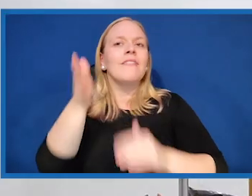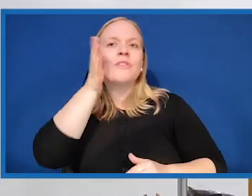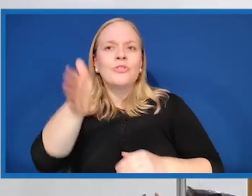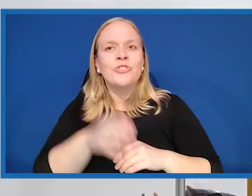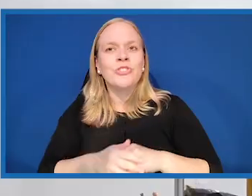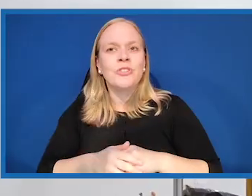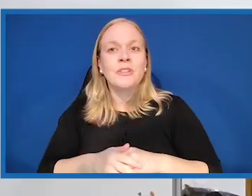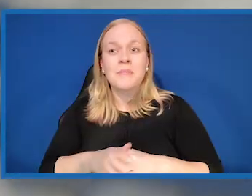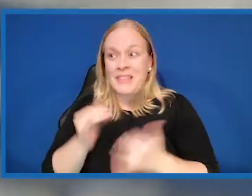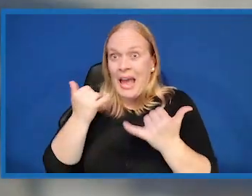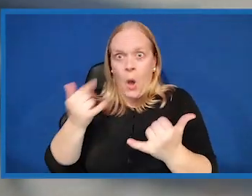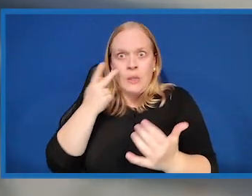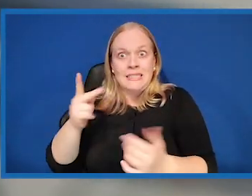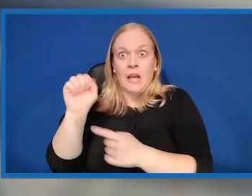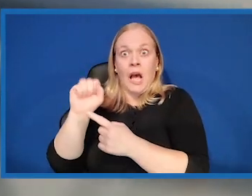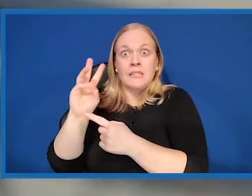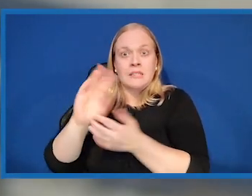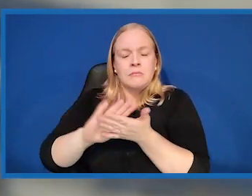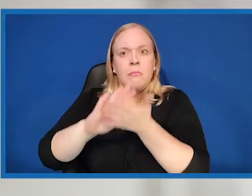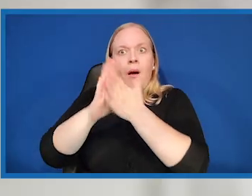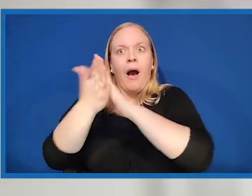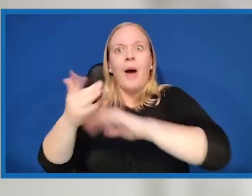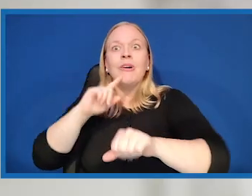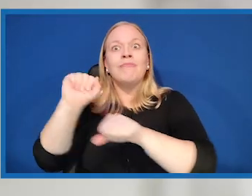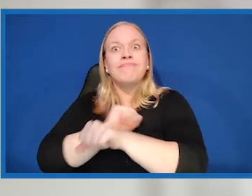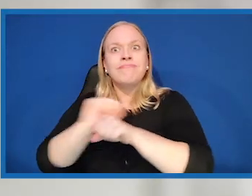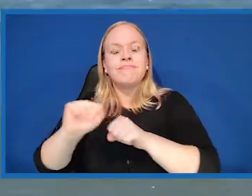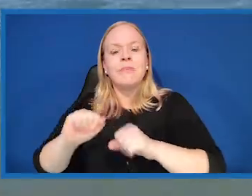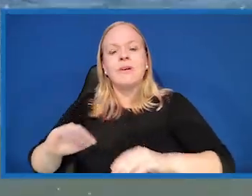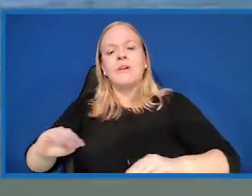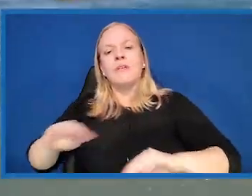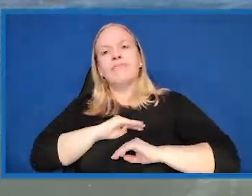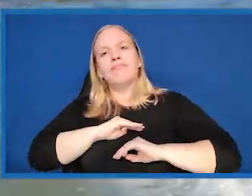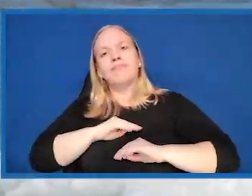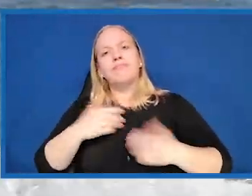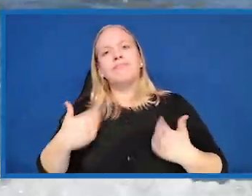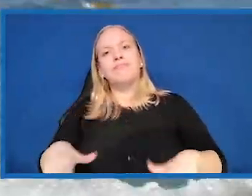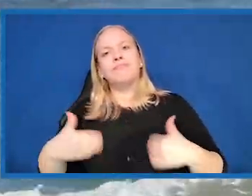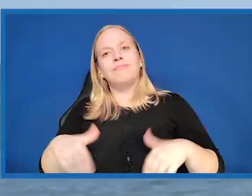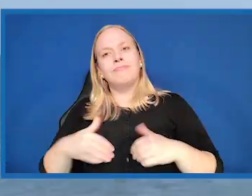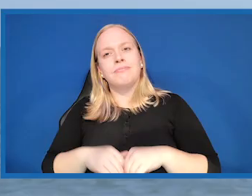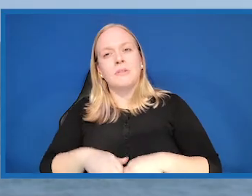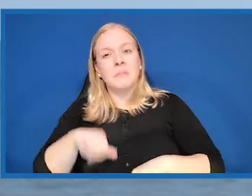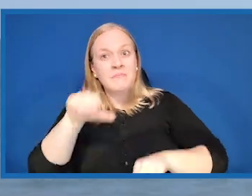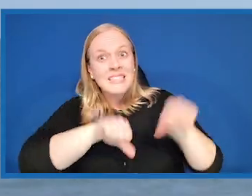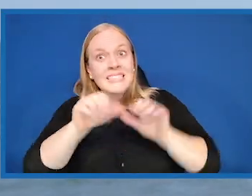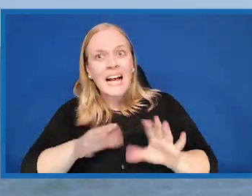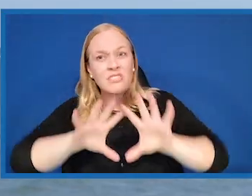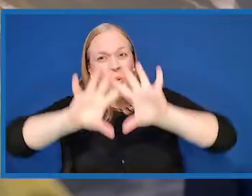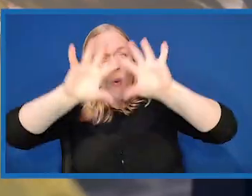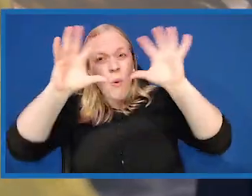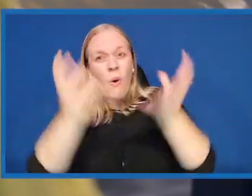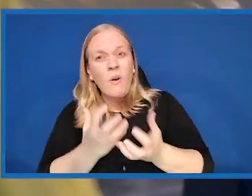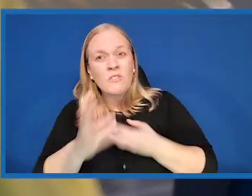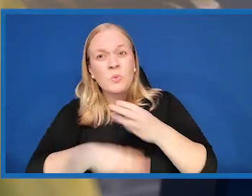IS A PERSONAL SATISFACTION AND AN EMOTIONAL SATISFACTION. SCIENTISTS AROUND THE WORLD ARE USING THIS DATA